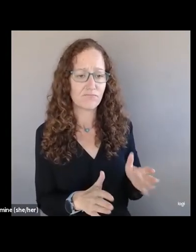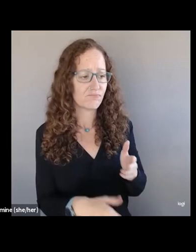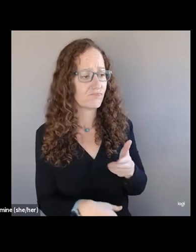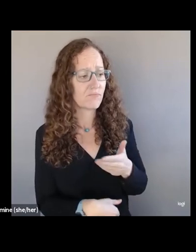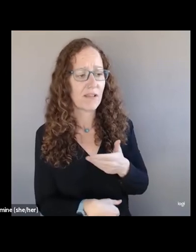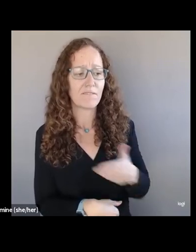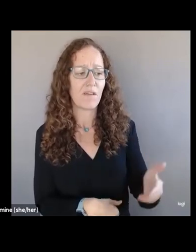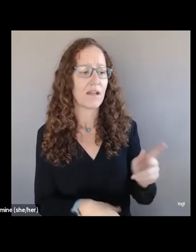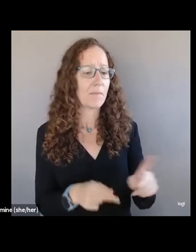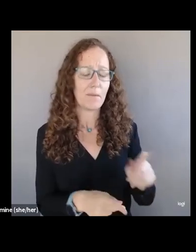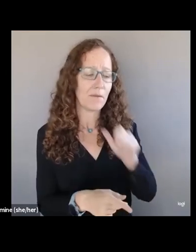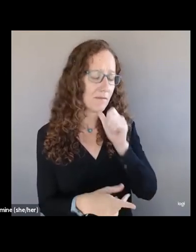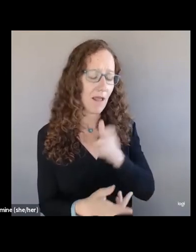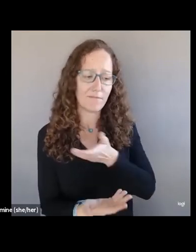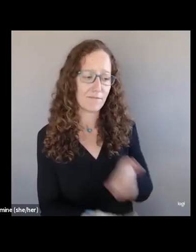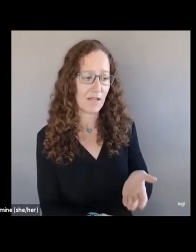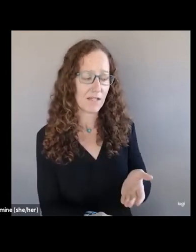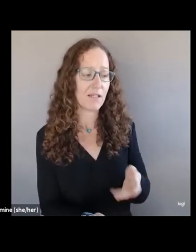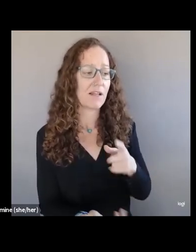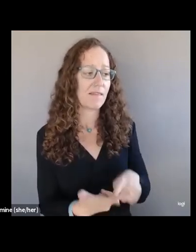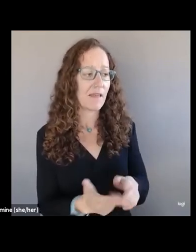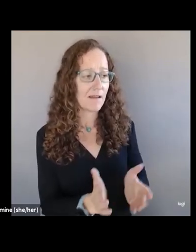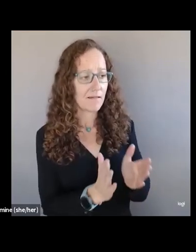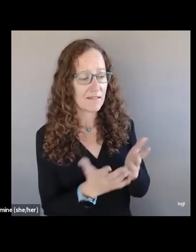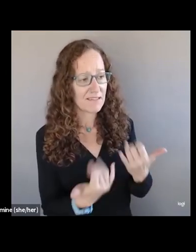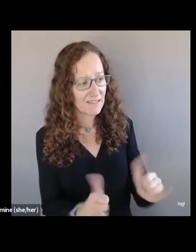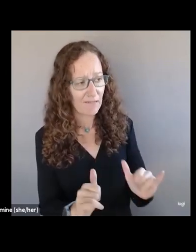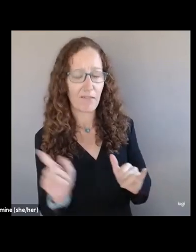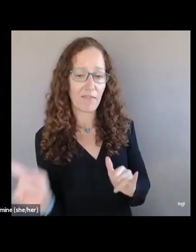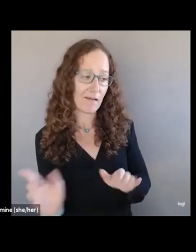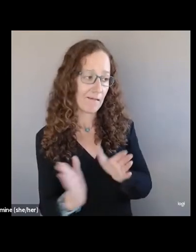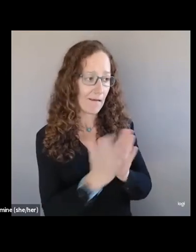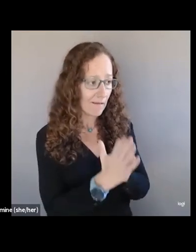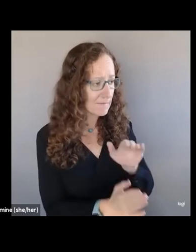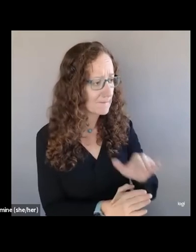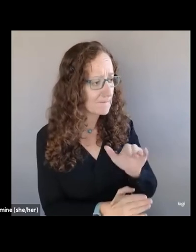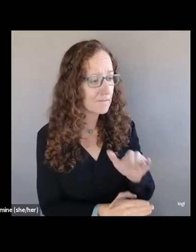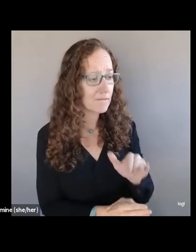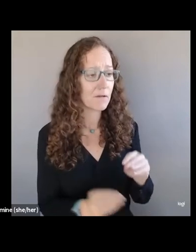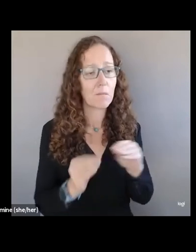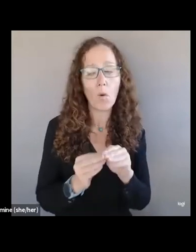then are asked as Eve tuck has written for honey do lists about